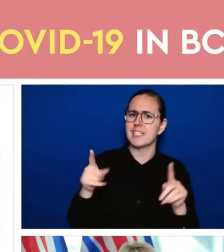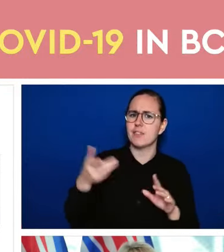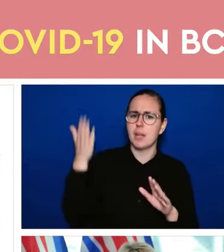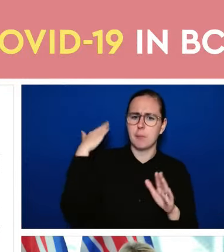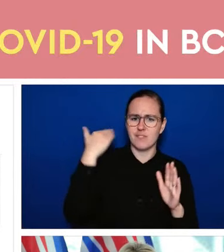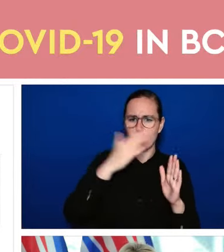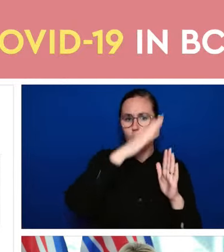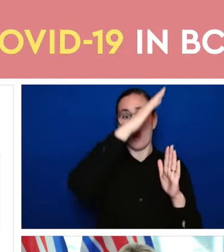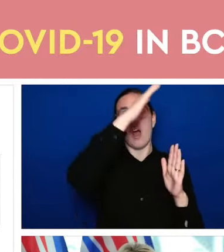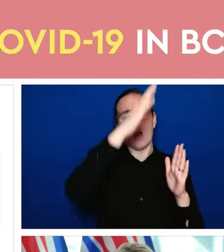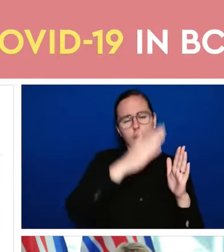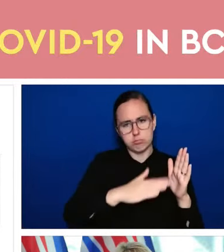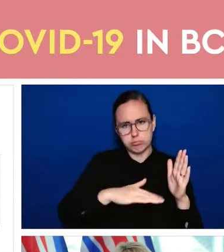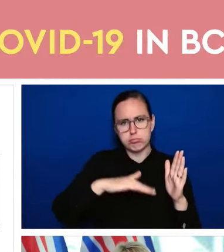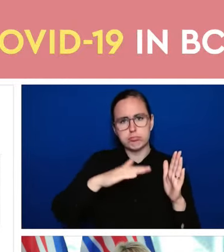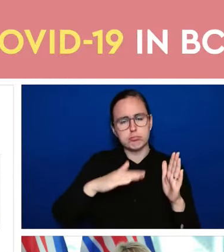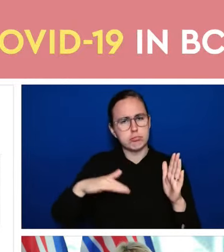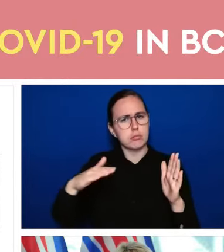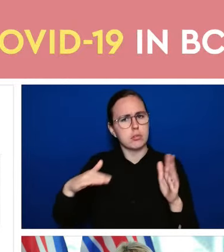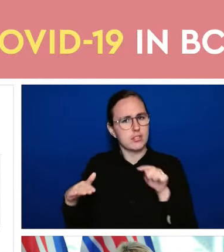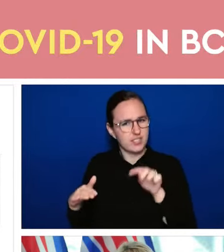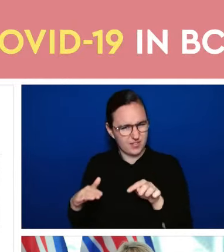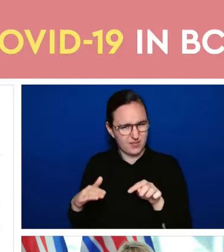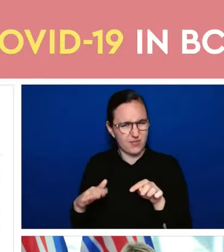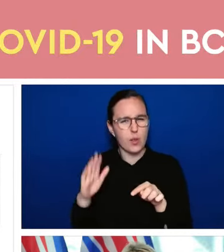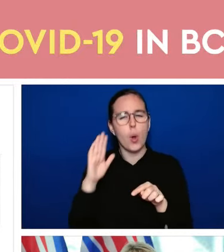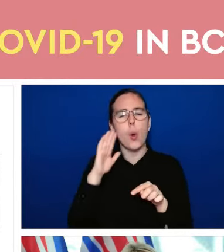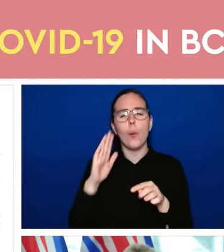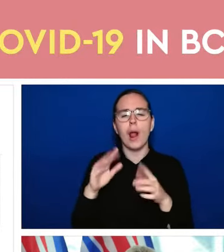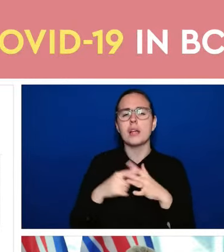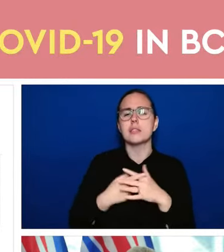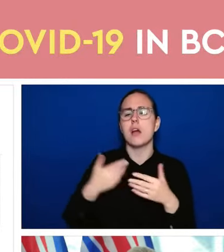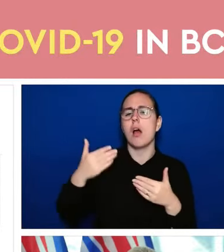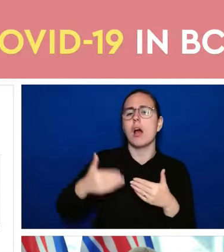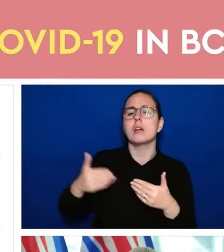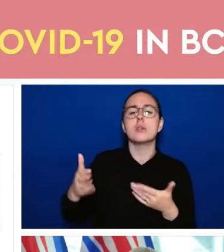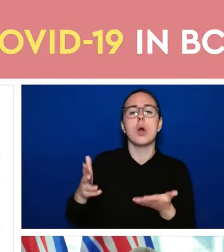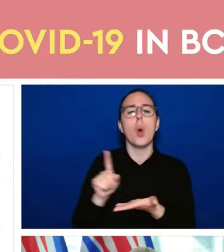weekly report that will be on the VC CDC dashboard that will